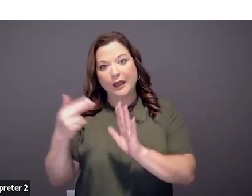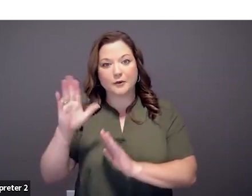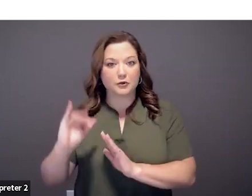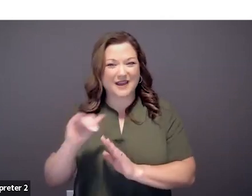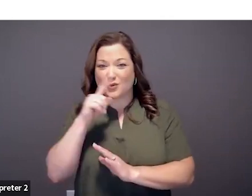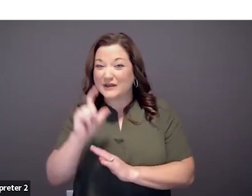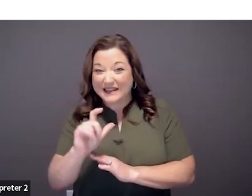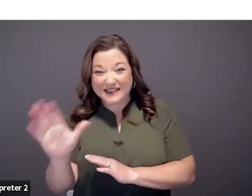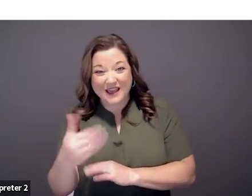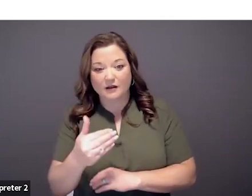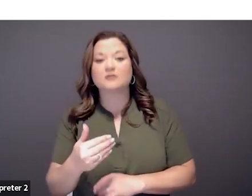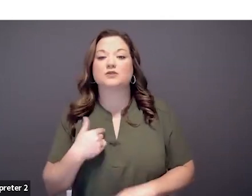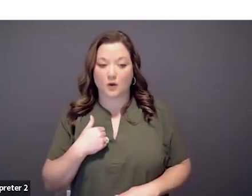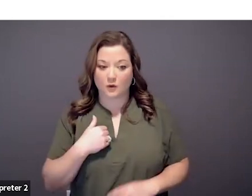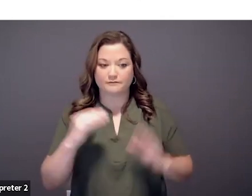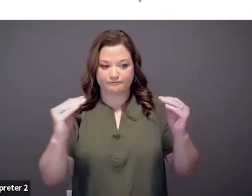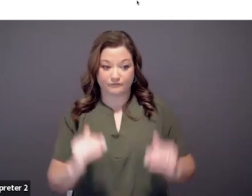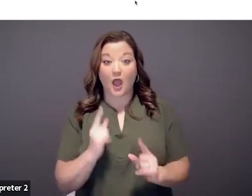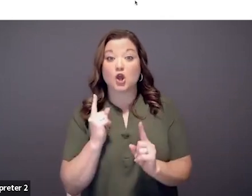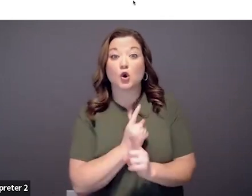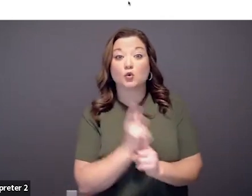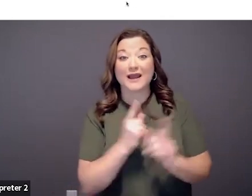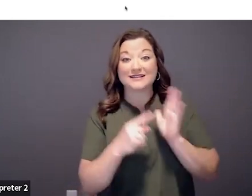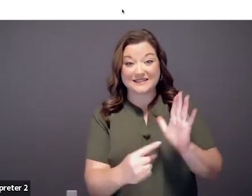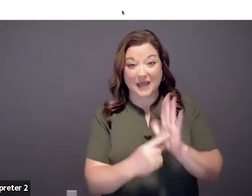I wrote out the correct example for how this would all break down.